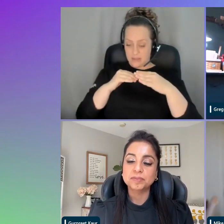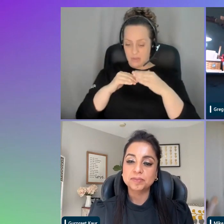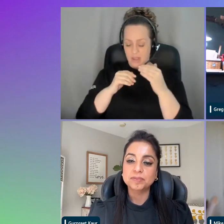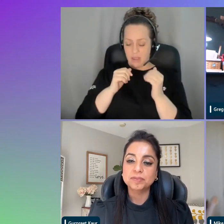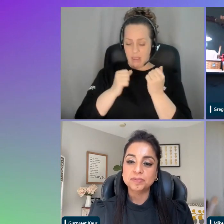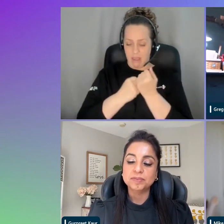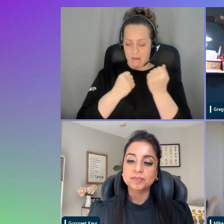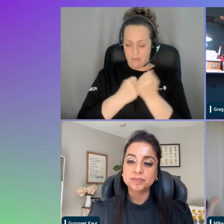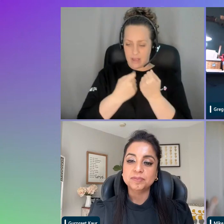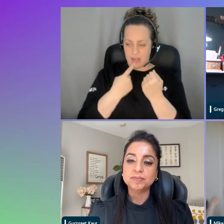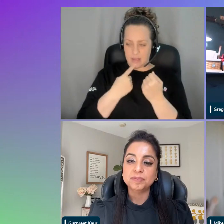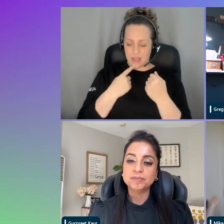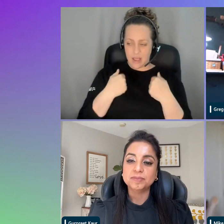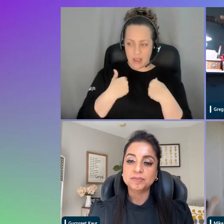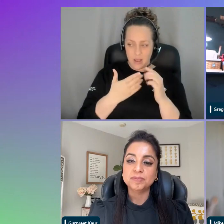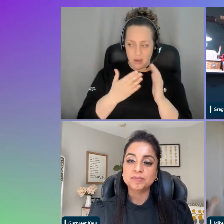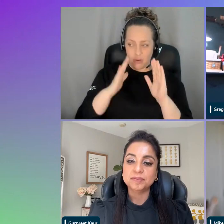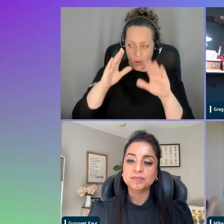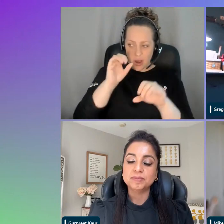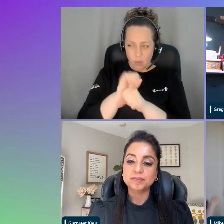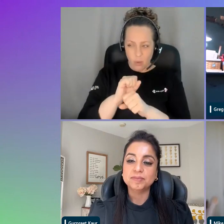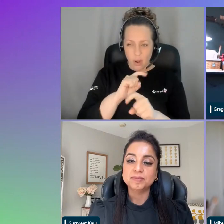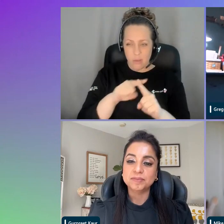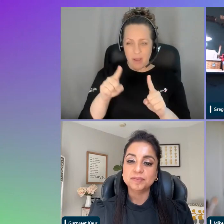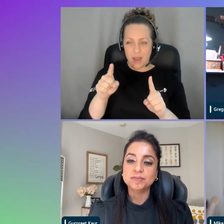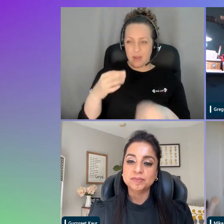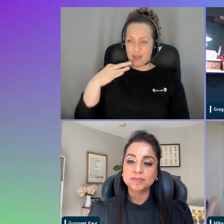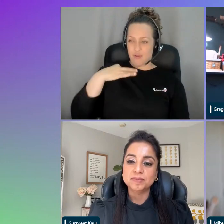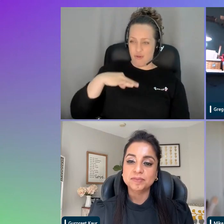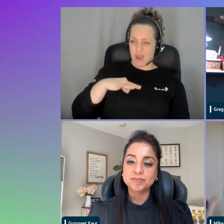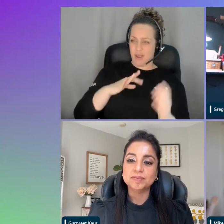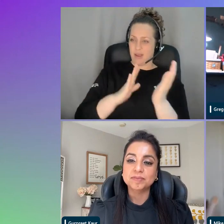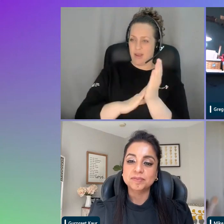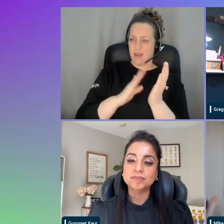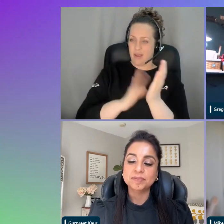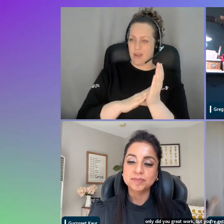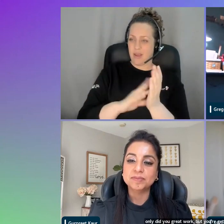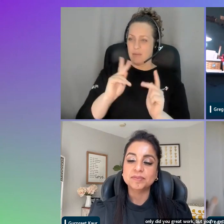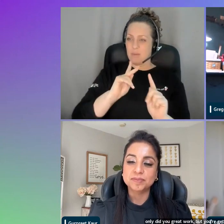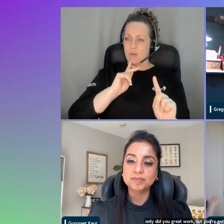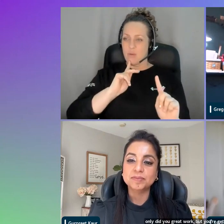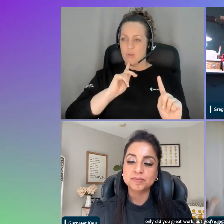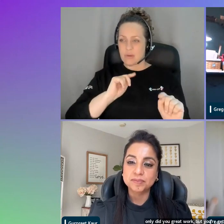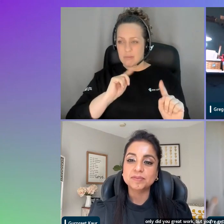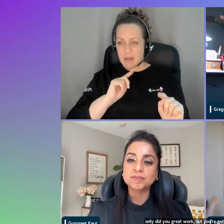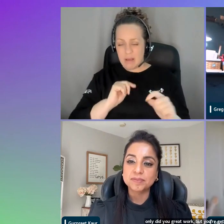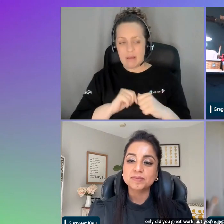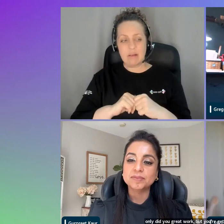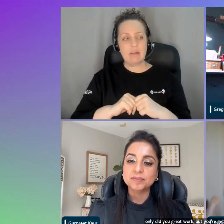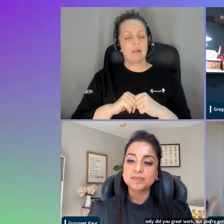we were bringing that in and saying, not only did you do great work, but you're getting credit for doing that great work. People responding to this, they're using your product and